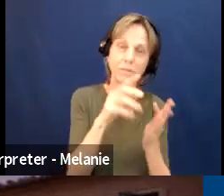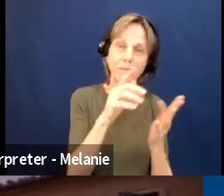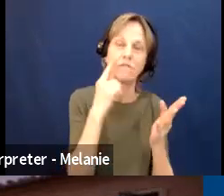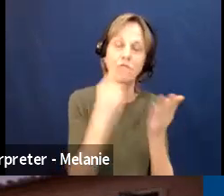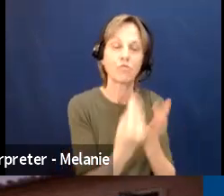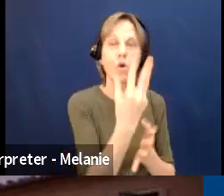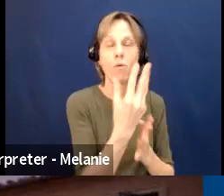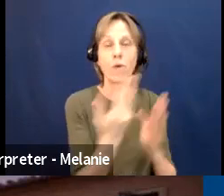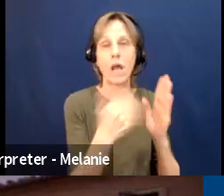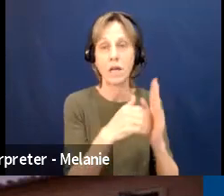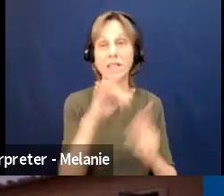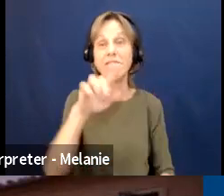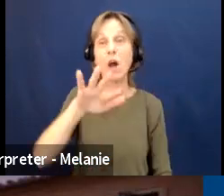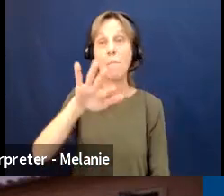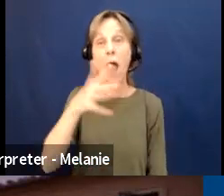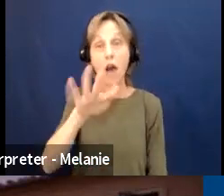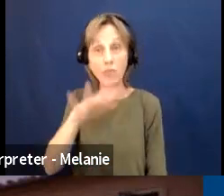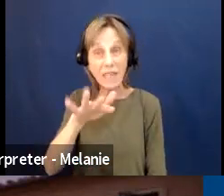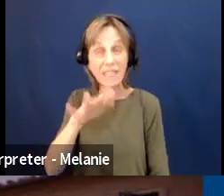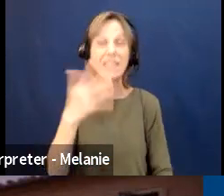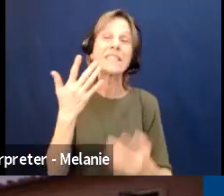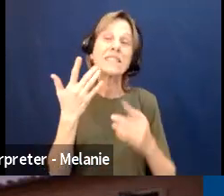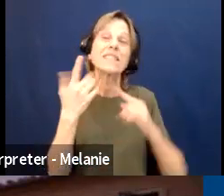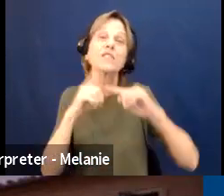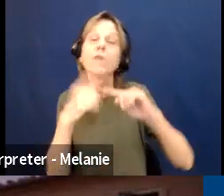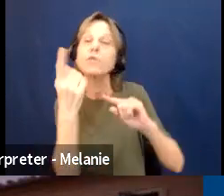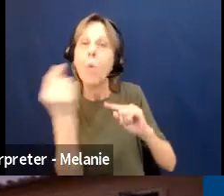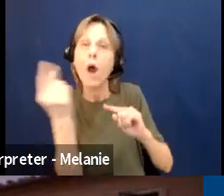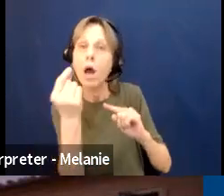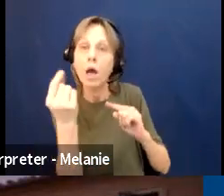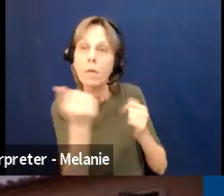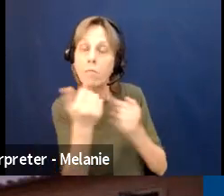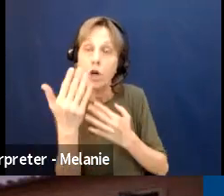it's really going to depend upon what burned did you have a lot of pine needles that burned did